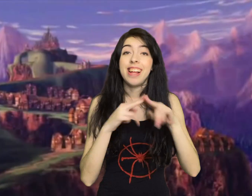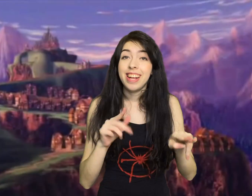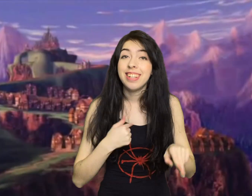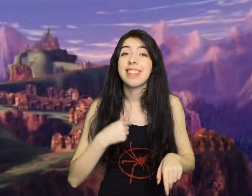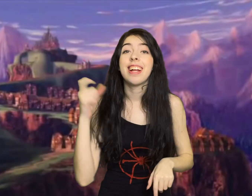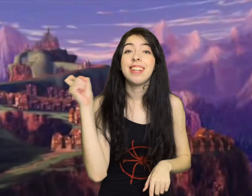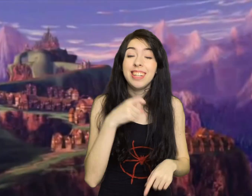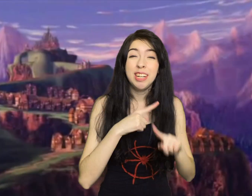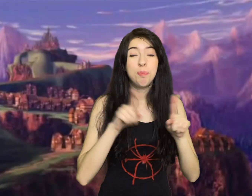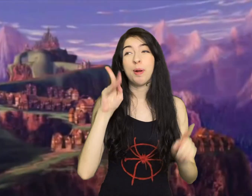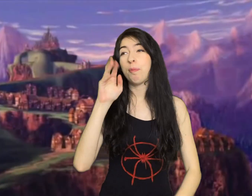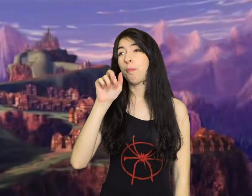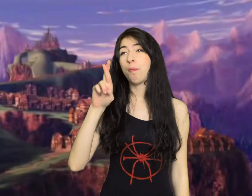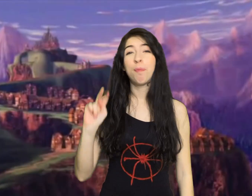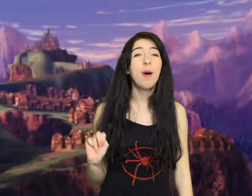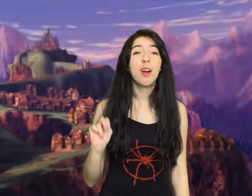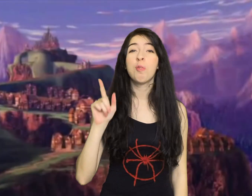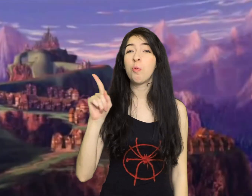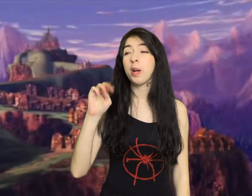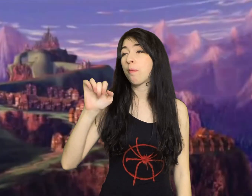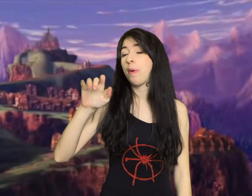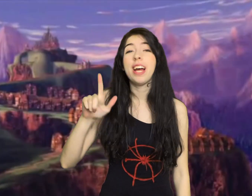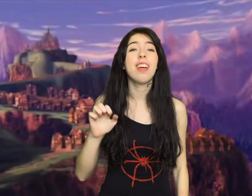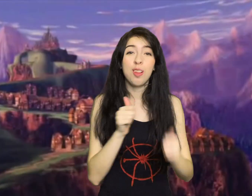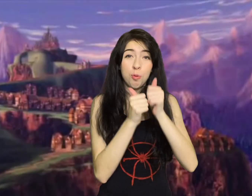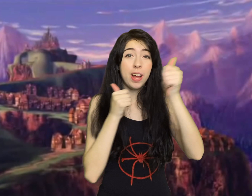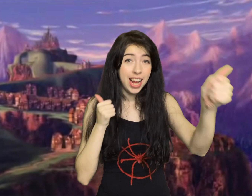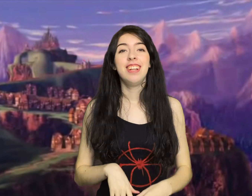EGGS I NEED BUT BARN ONE MILE AWAY